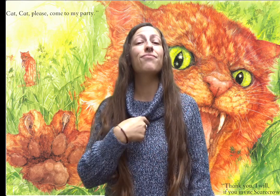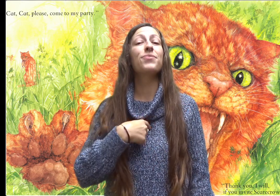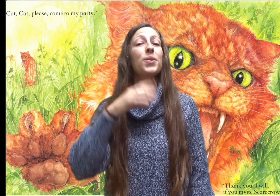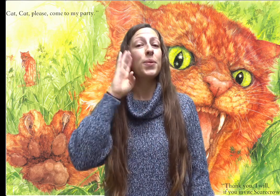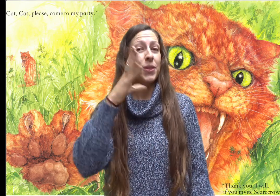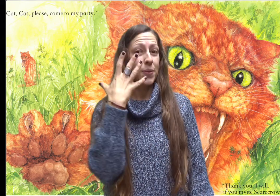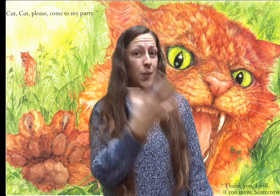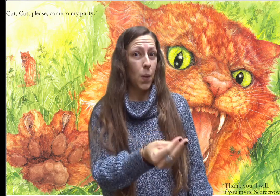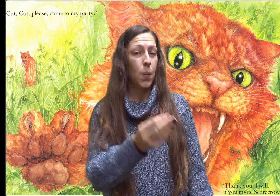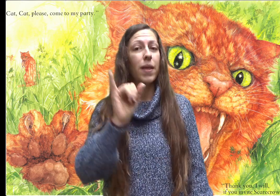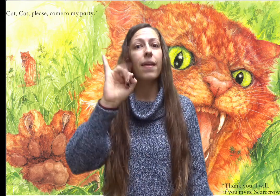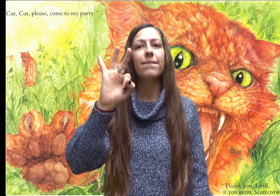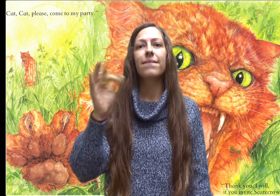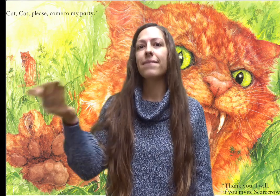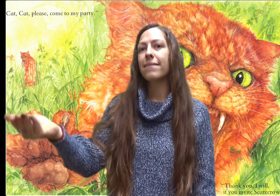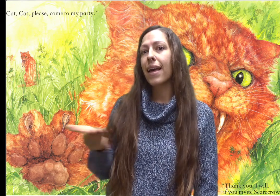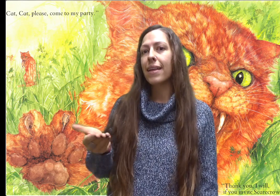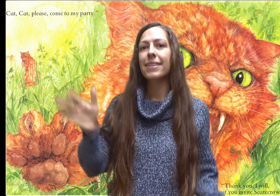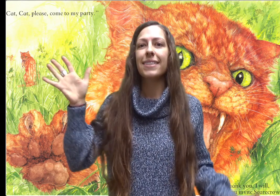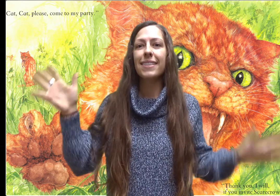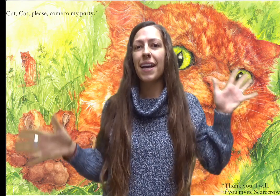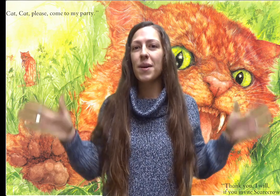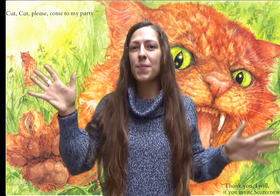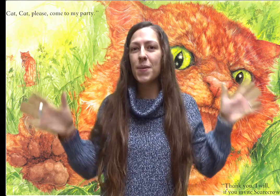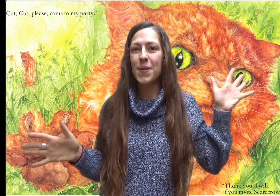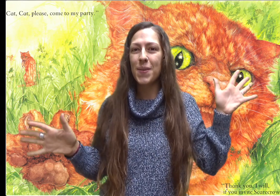Thank you, I will, if you invite Scarecrow.